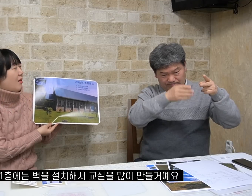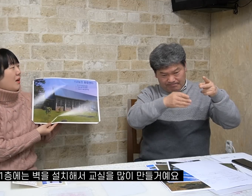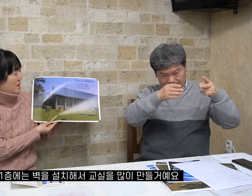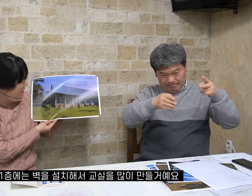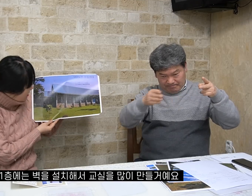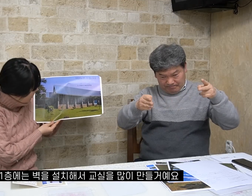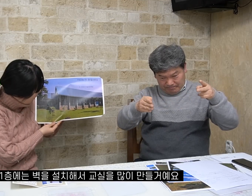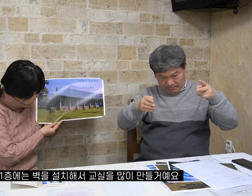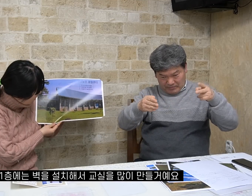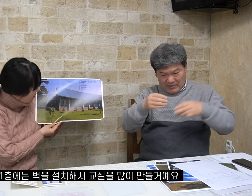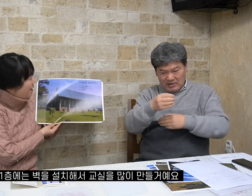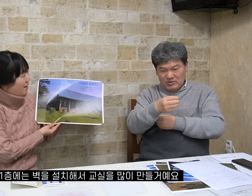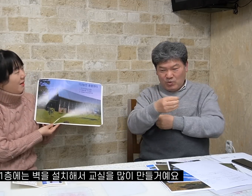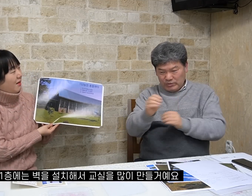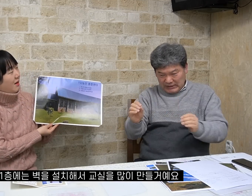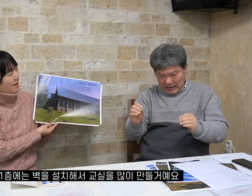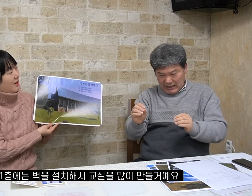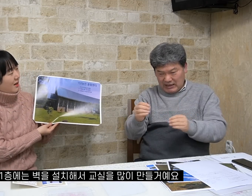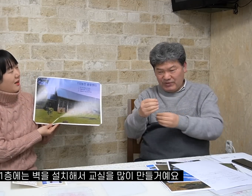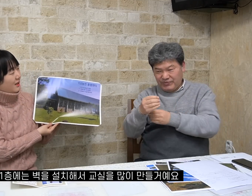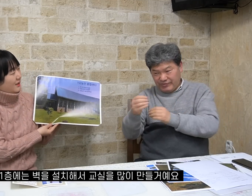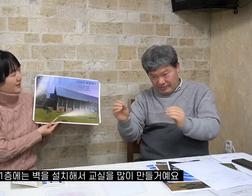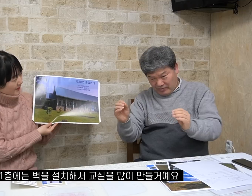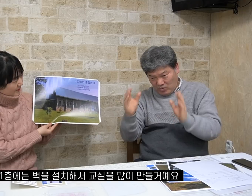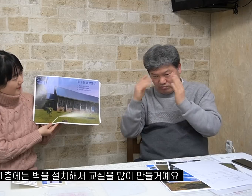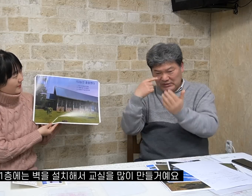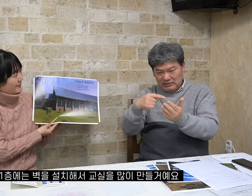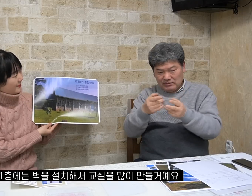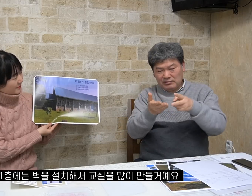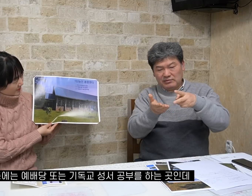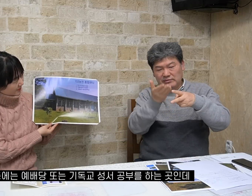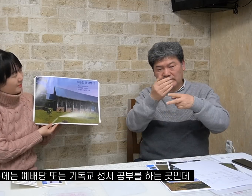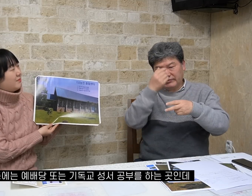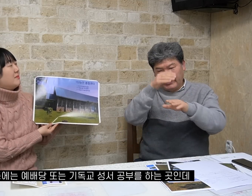and second floors in the church and installing walls on the first floor.